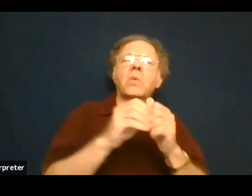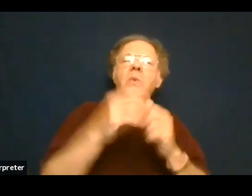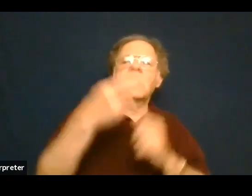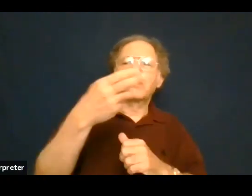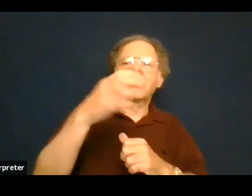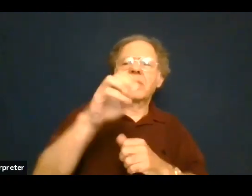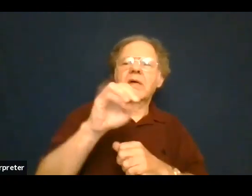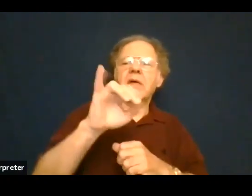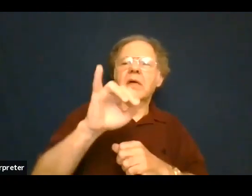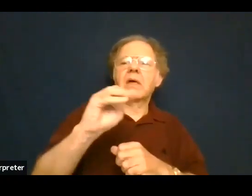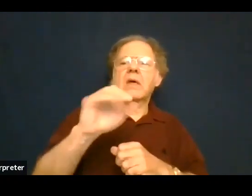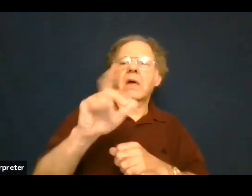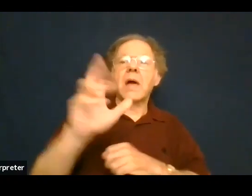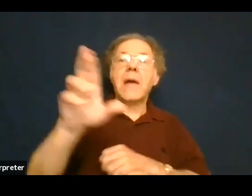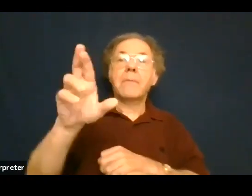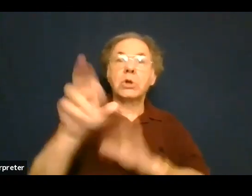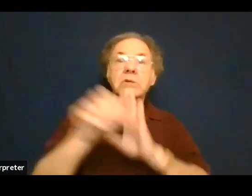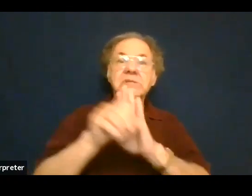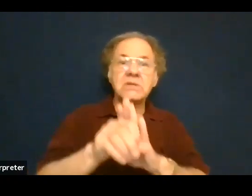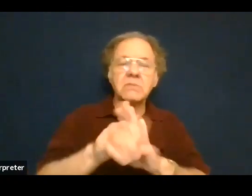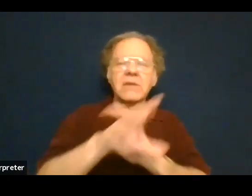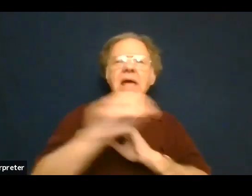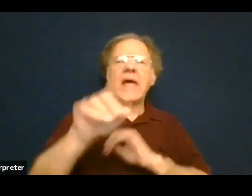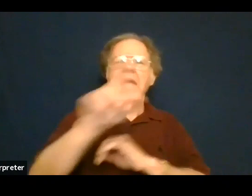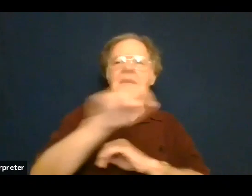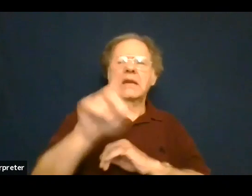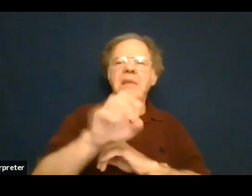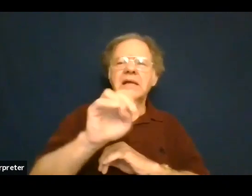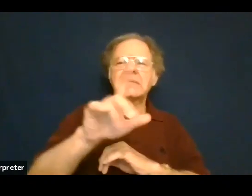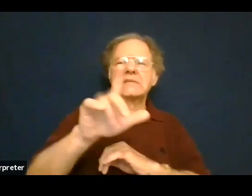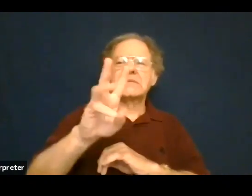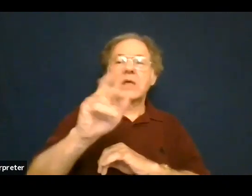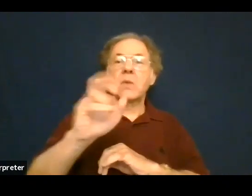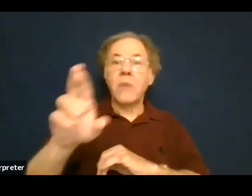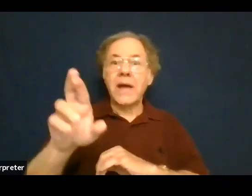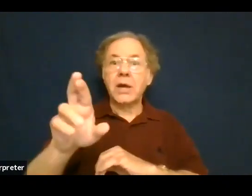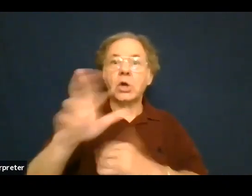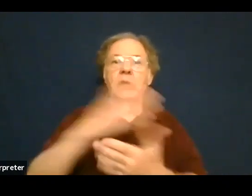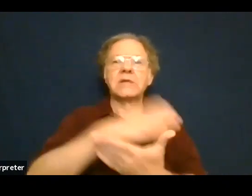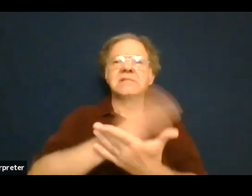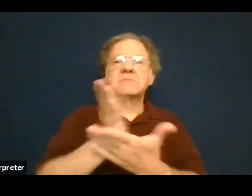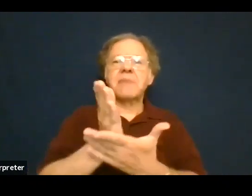as well as Zellweger syndrome, spectrum disorders, and Usher syndrome.